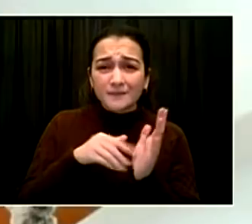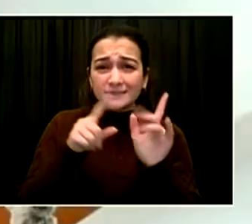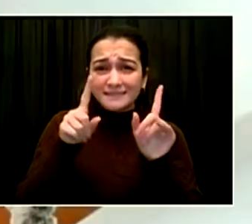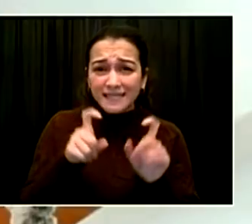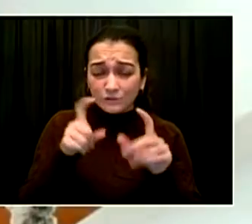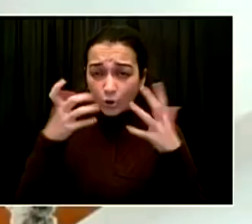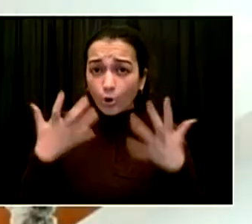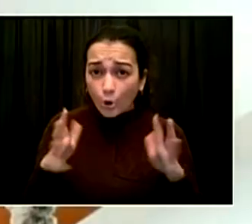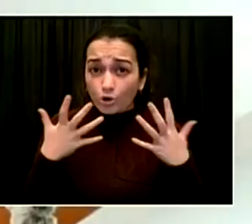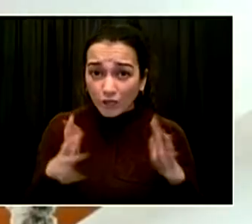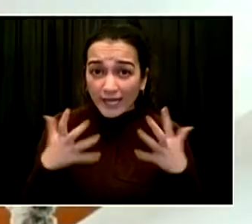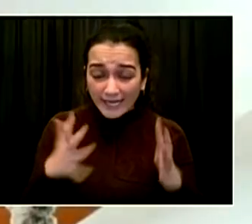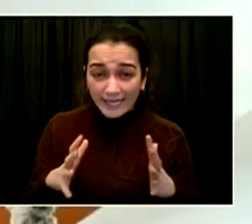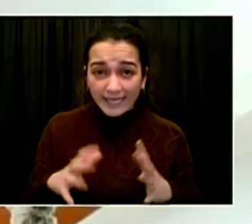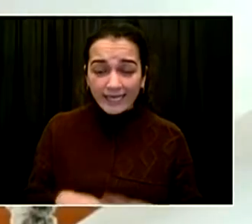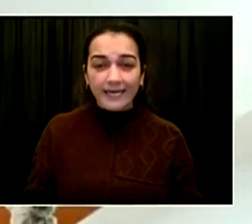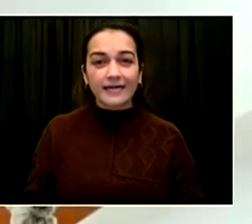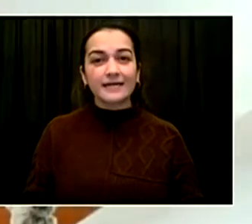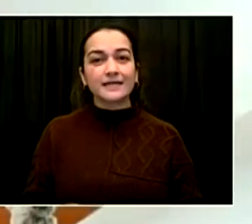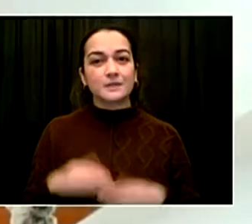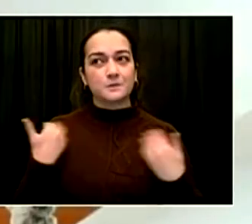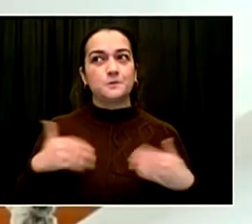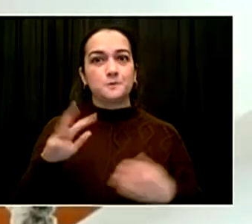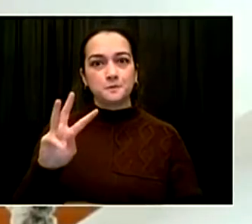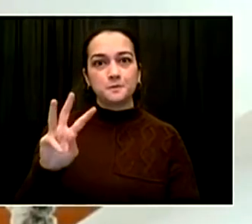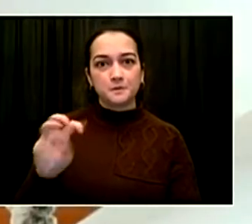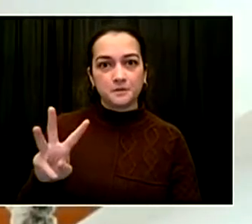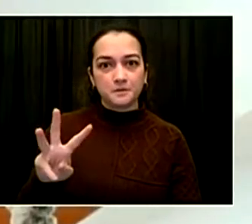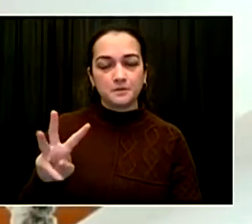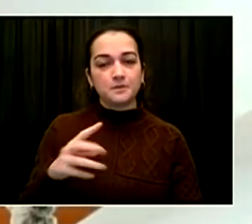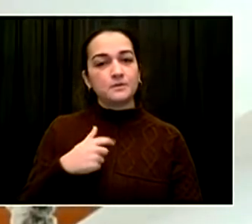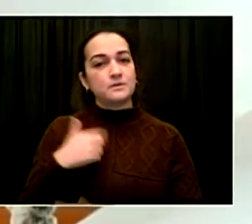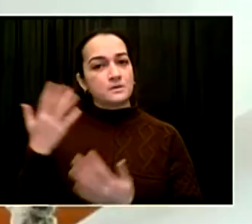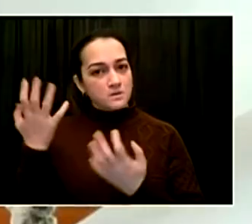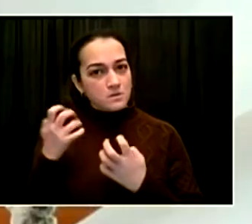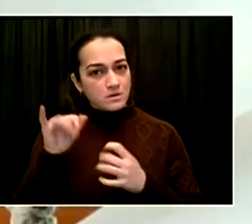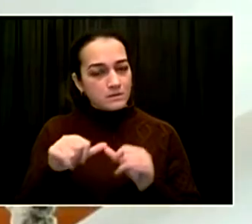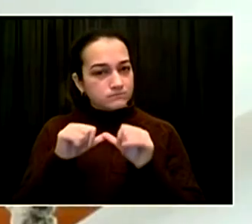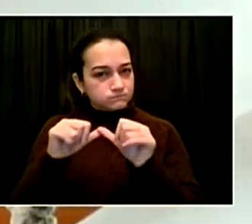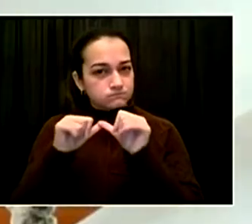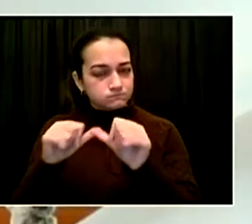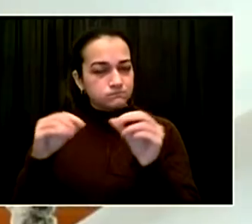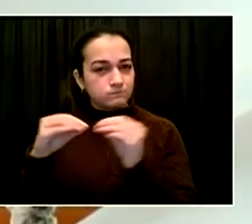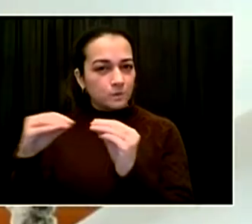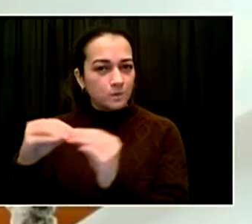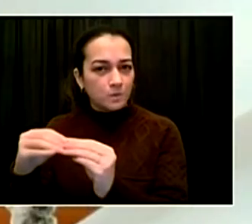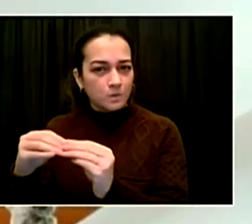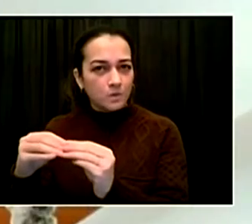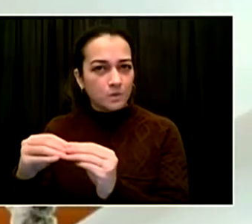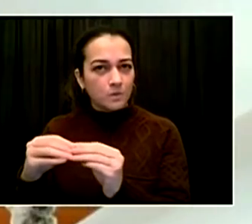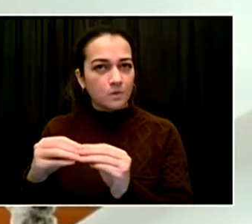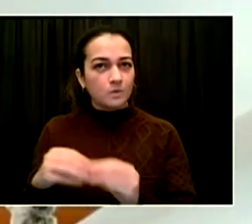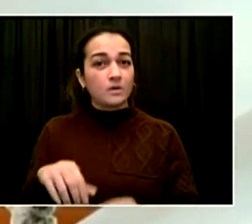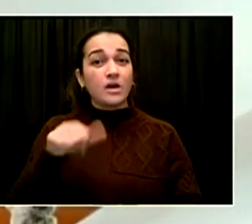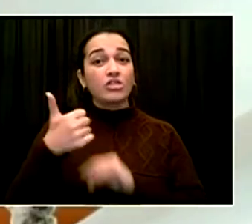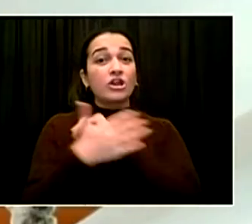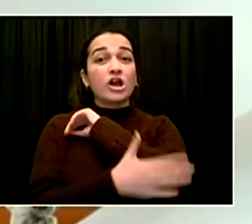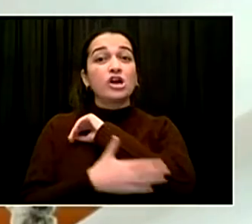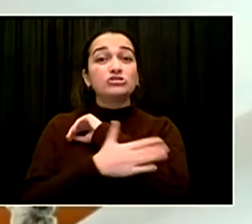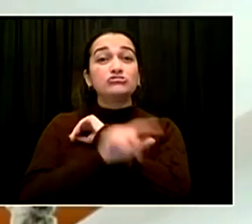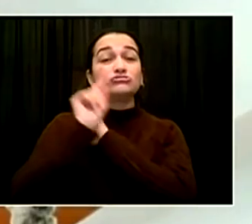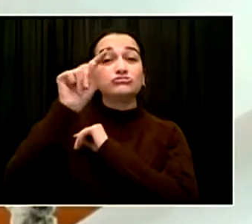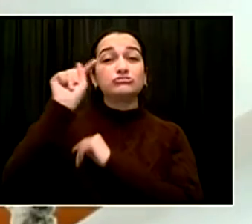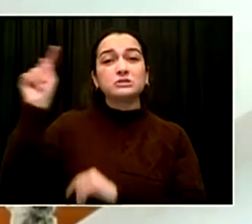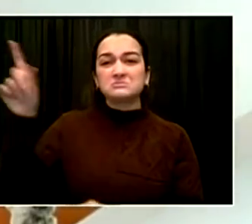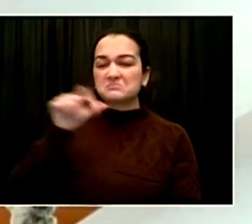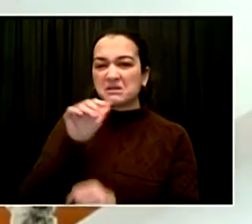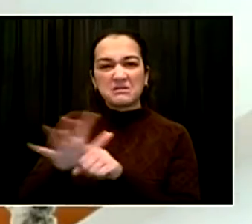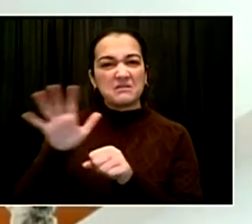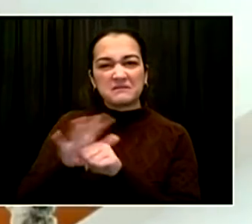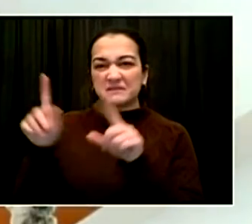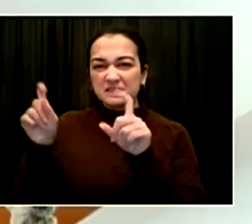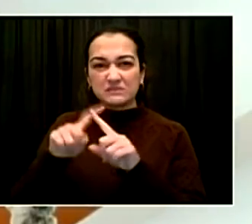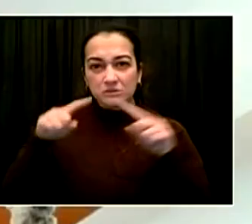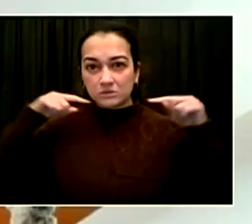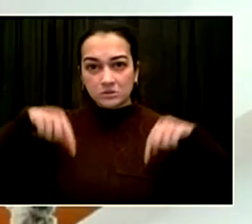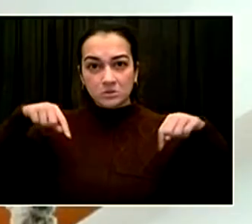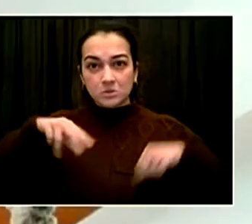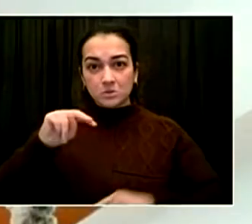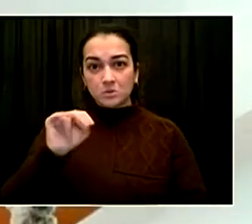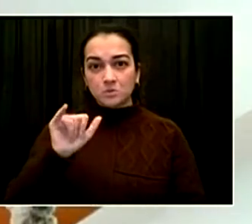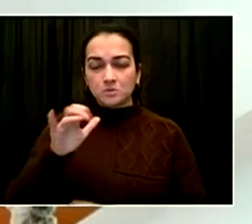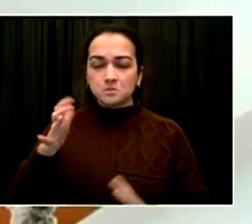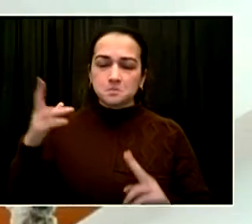THIS PAST WEEK, WE HAD WELL